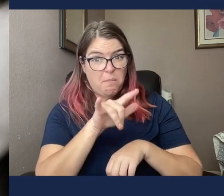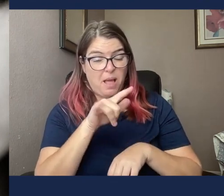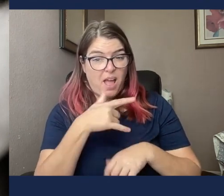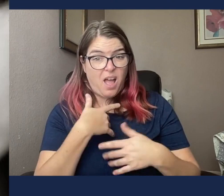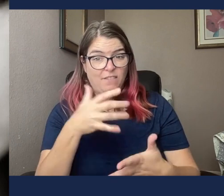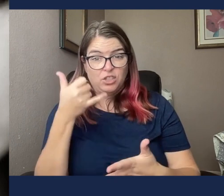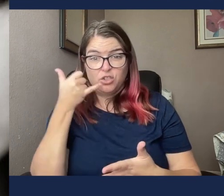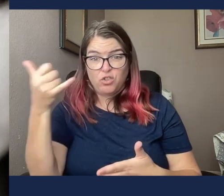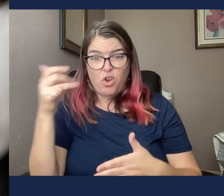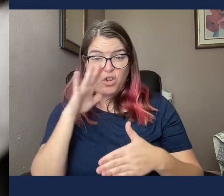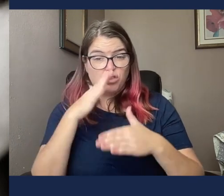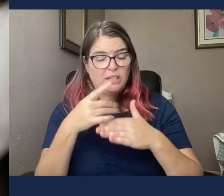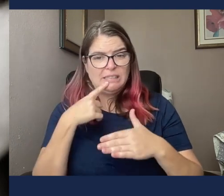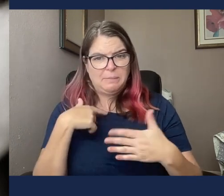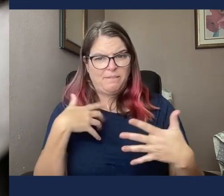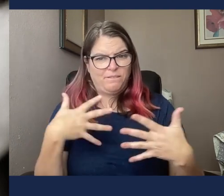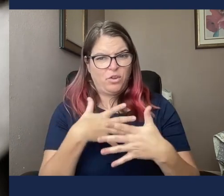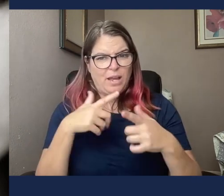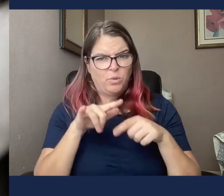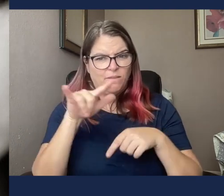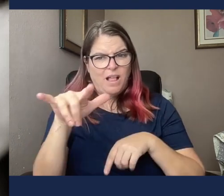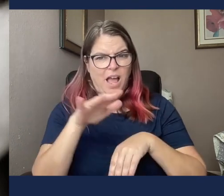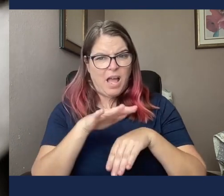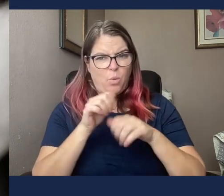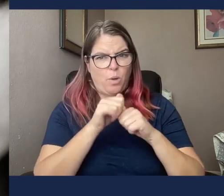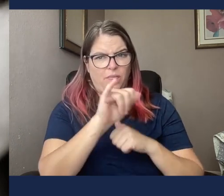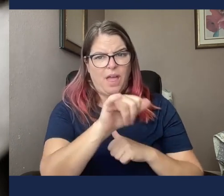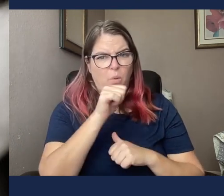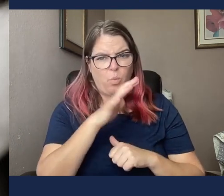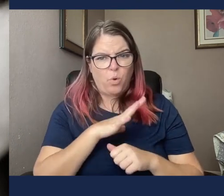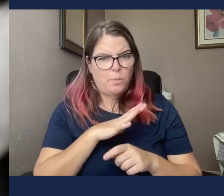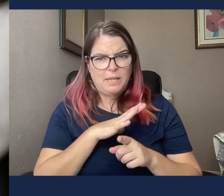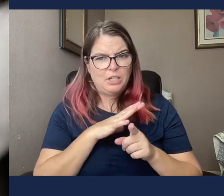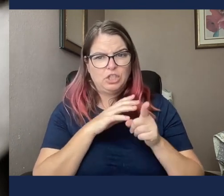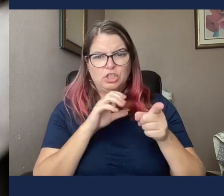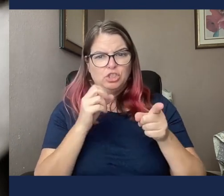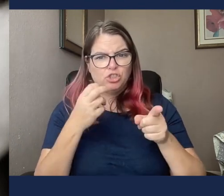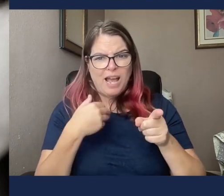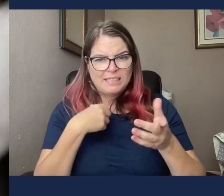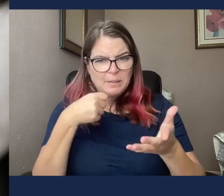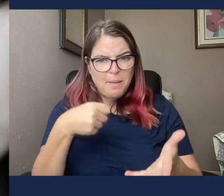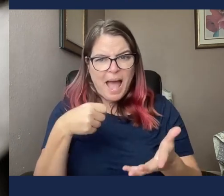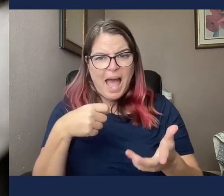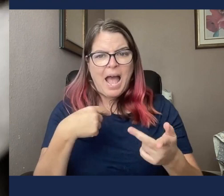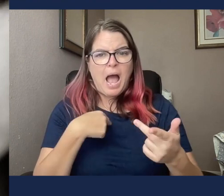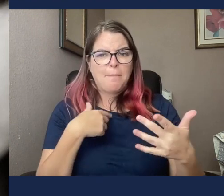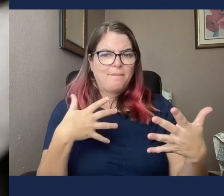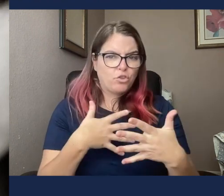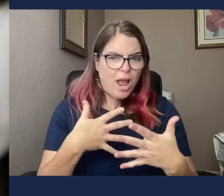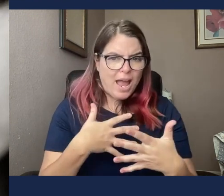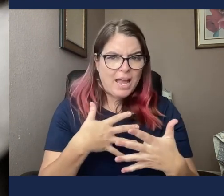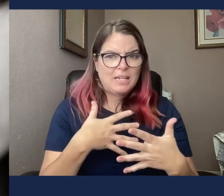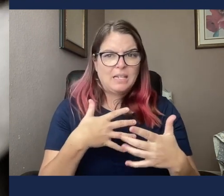there's a huge disparity between reported and unreported cases,